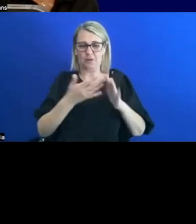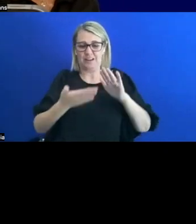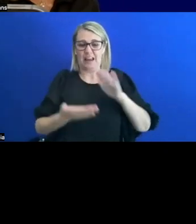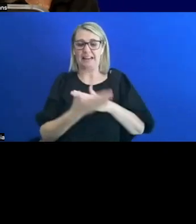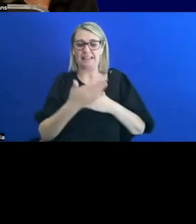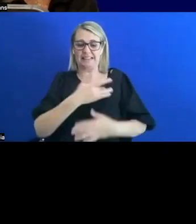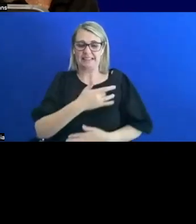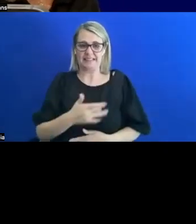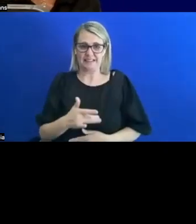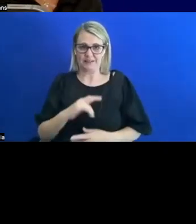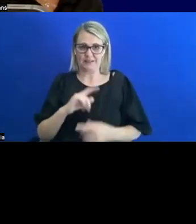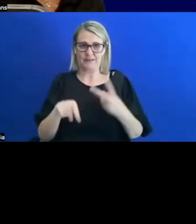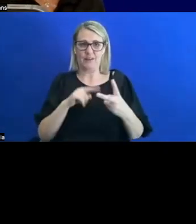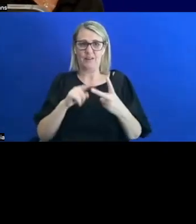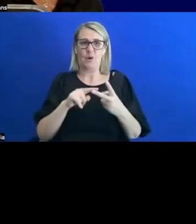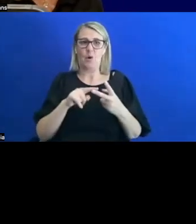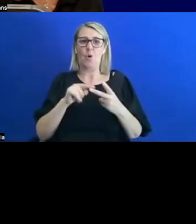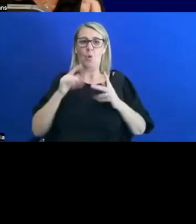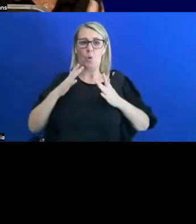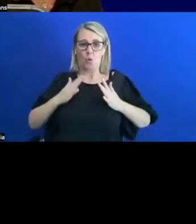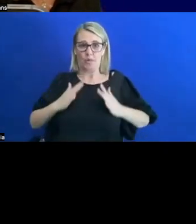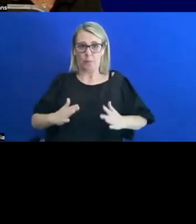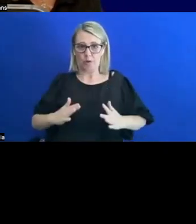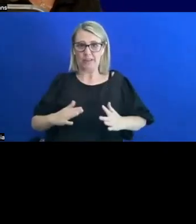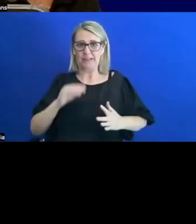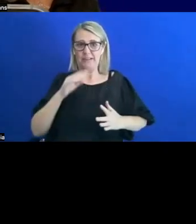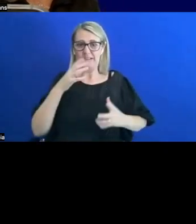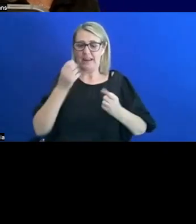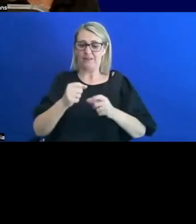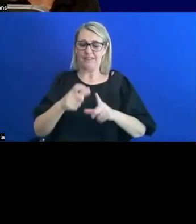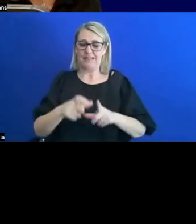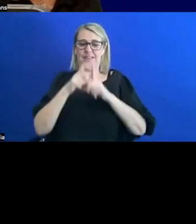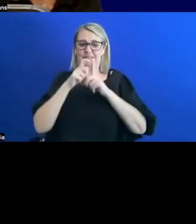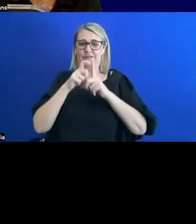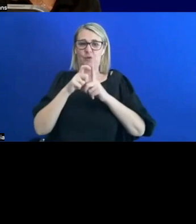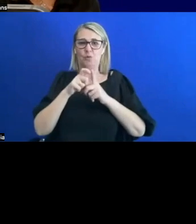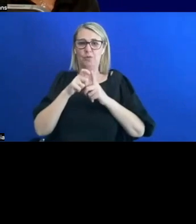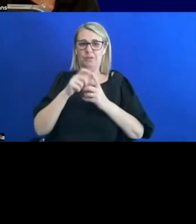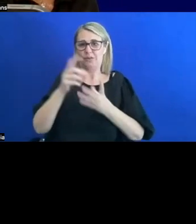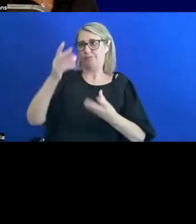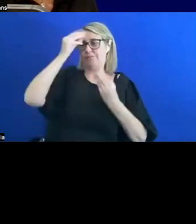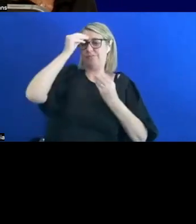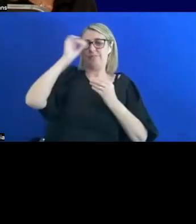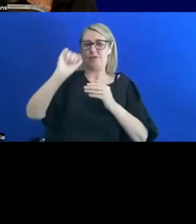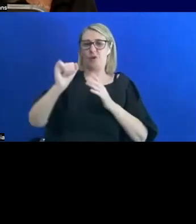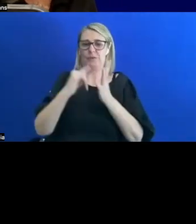or the insula is having difficulties receiving or incorporating signals. They're simply not getting